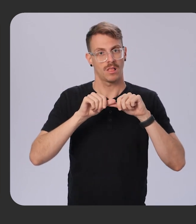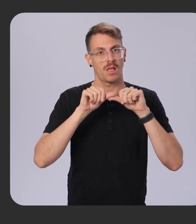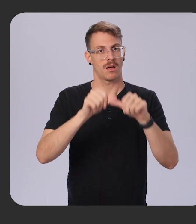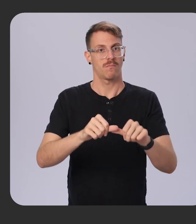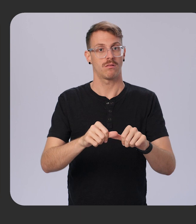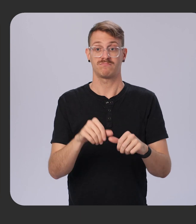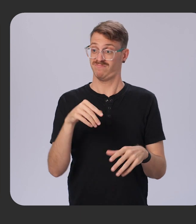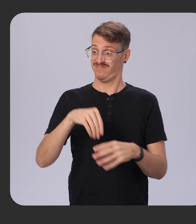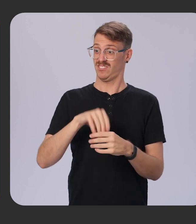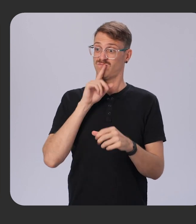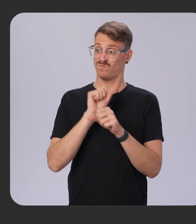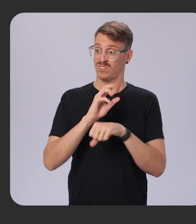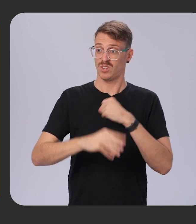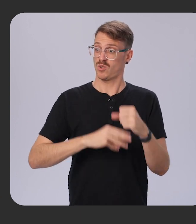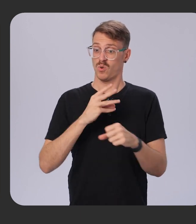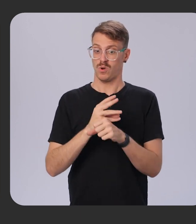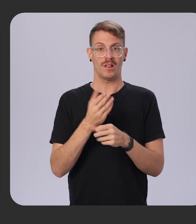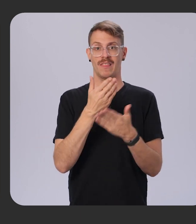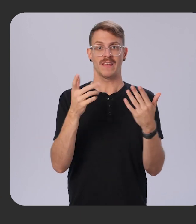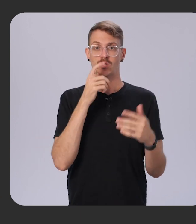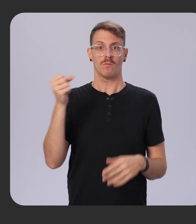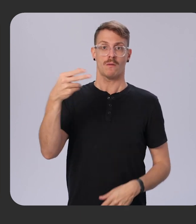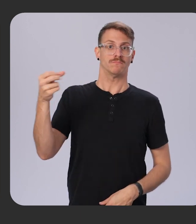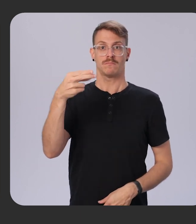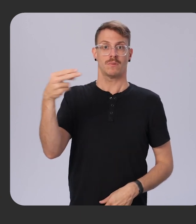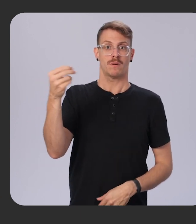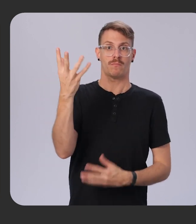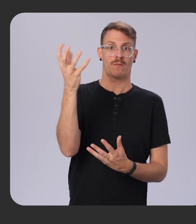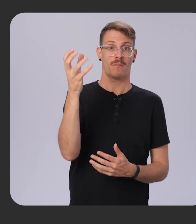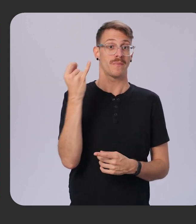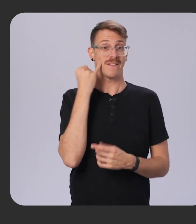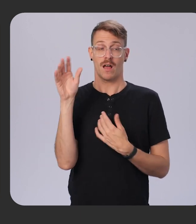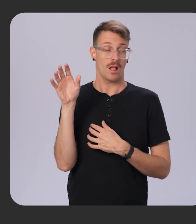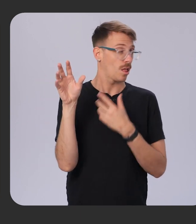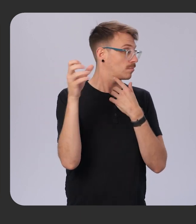In the real world, objects don't glitch in and out of existence when you turn your head.